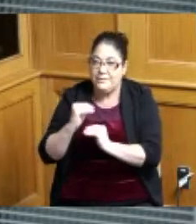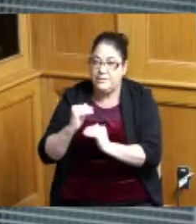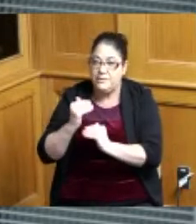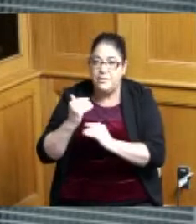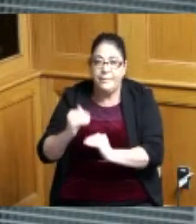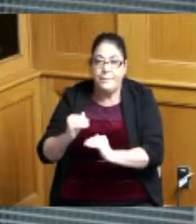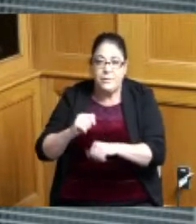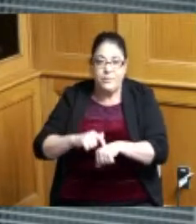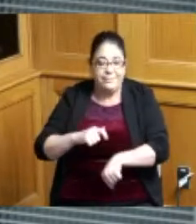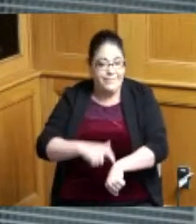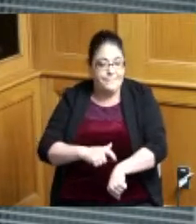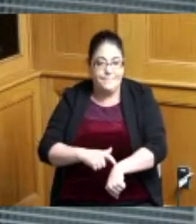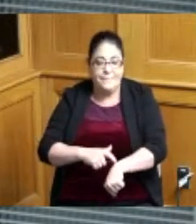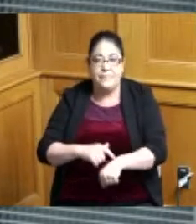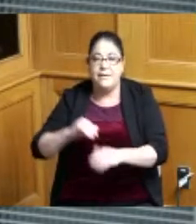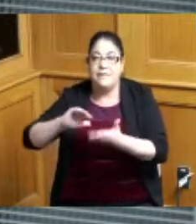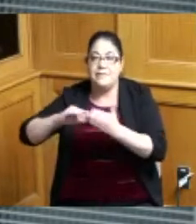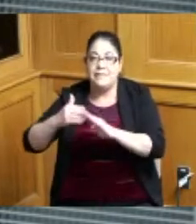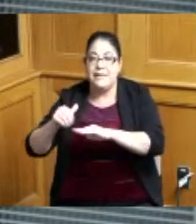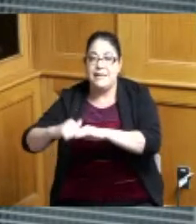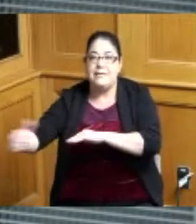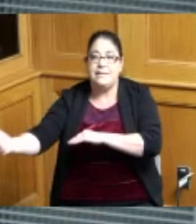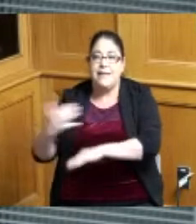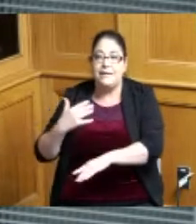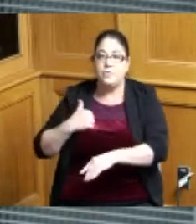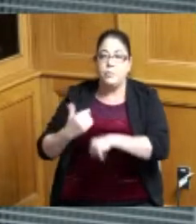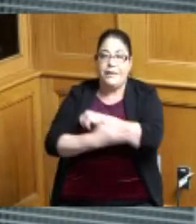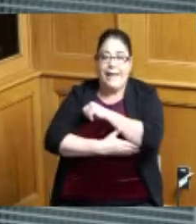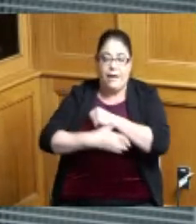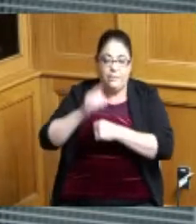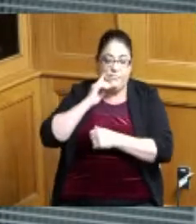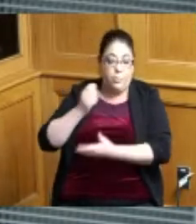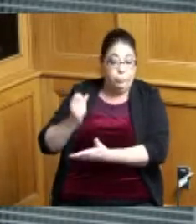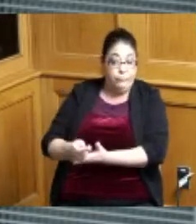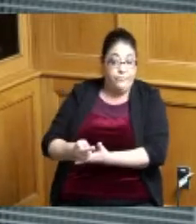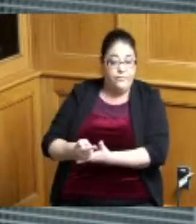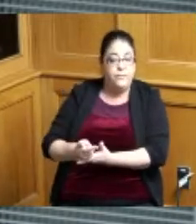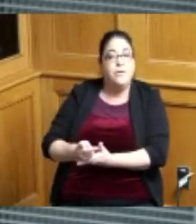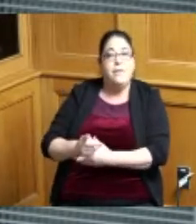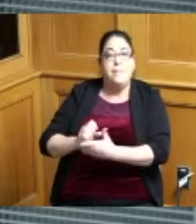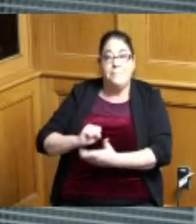so the the city sends it to the county for approval I'm not really sure whether